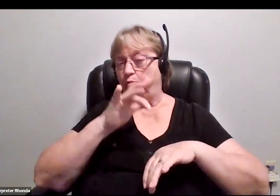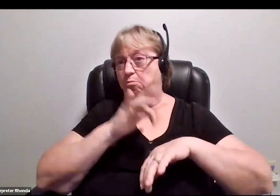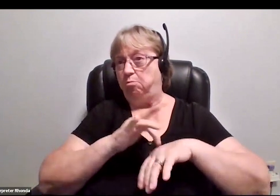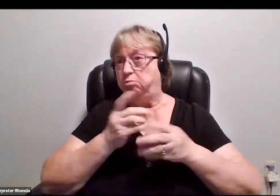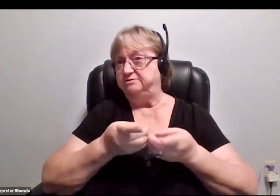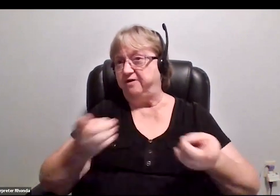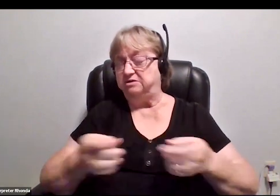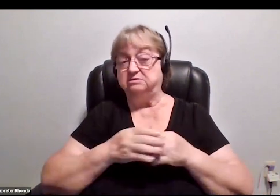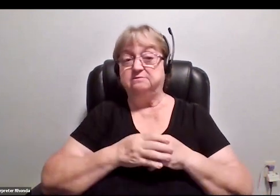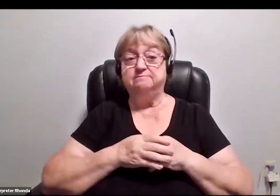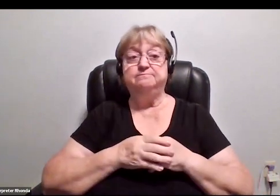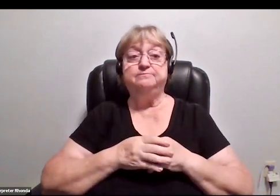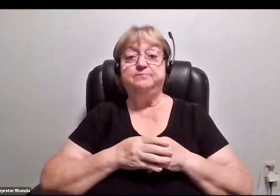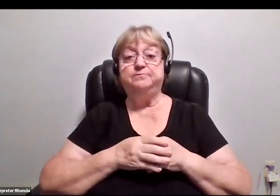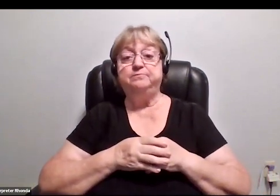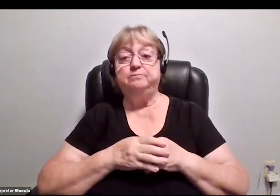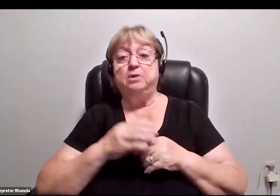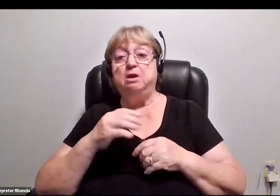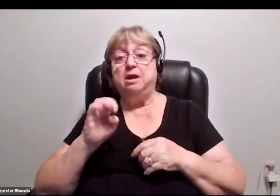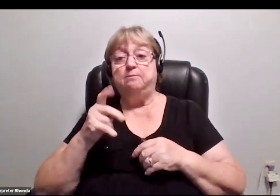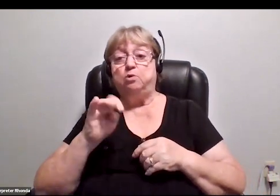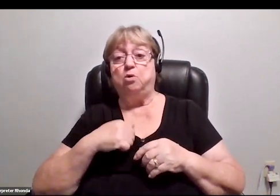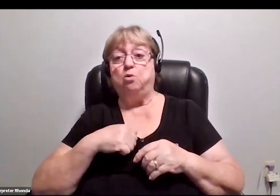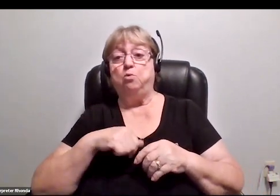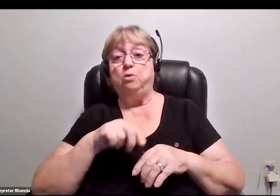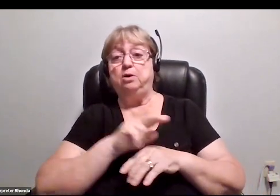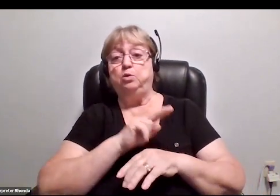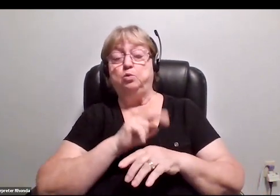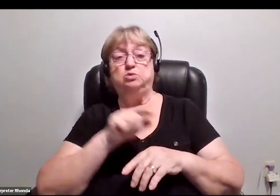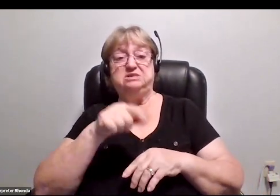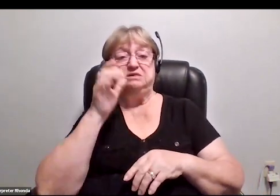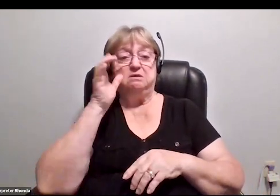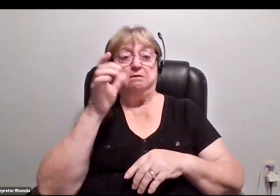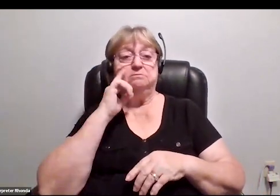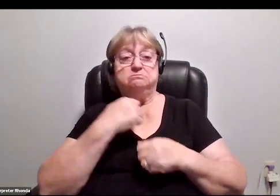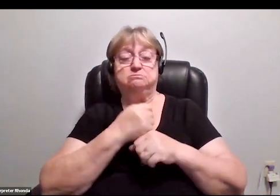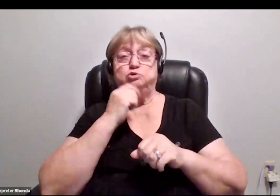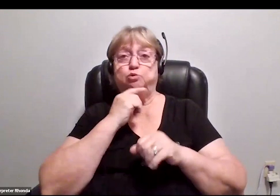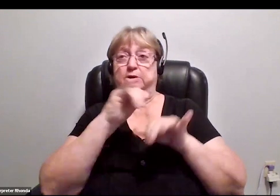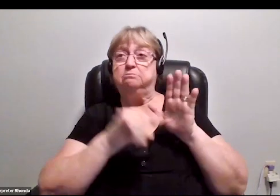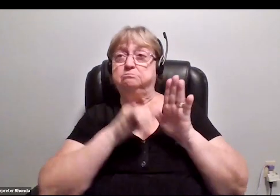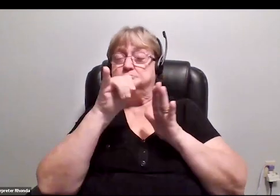We used these concepts to create a series on YouTube and observed viewer behavior in order to--